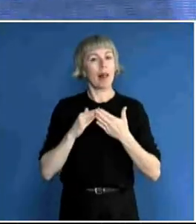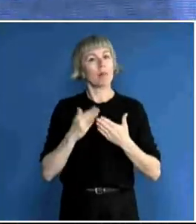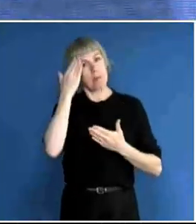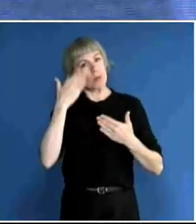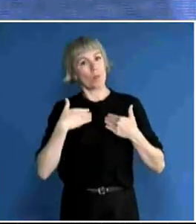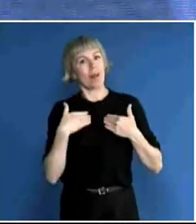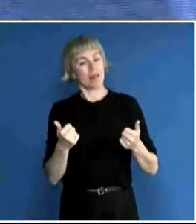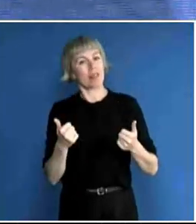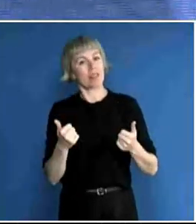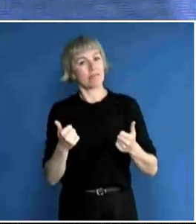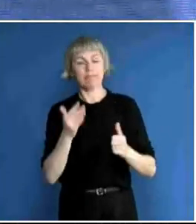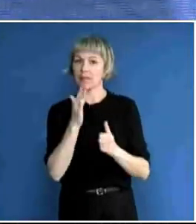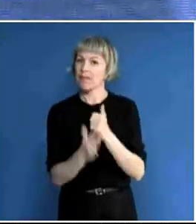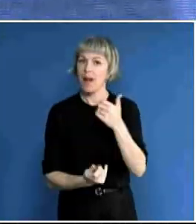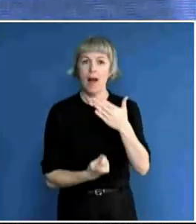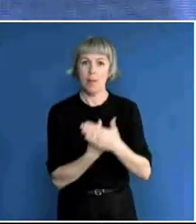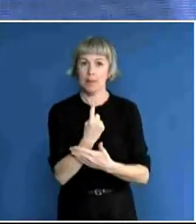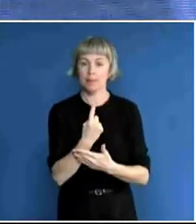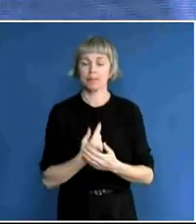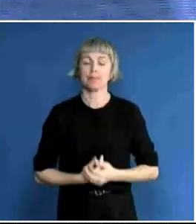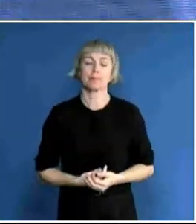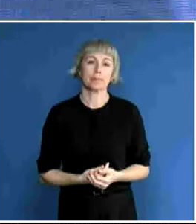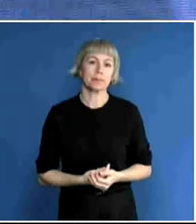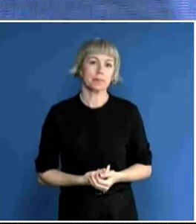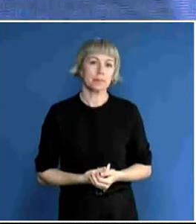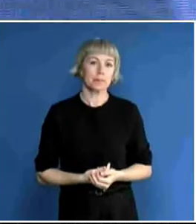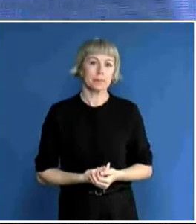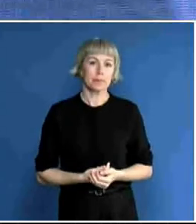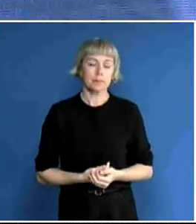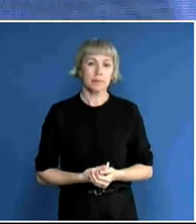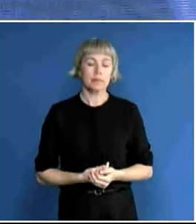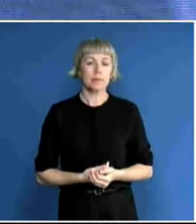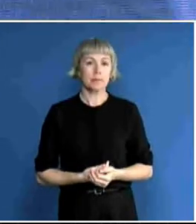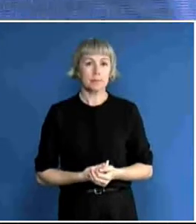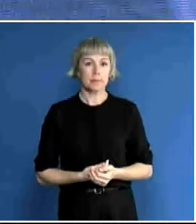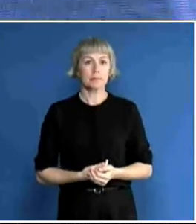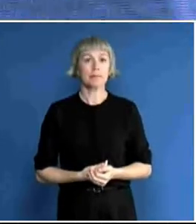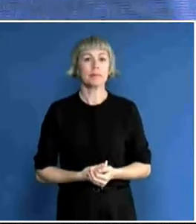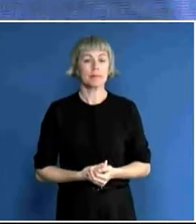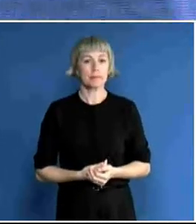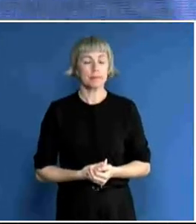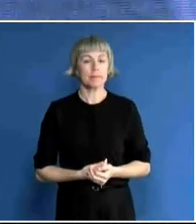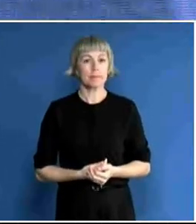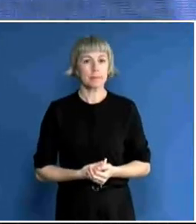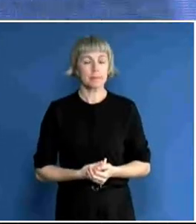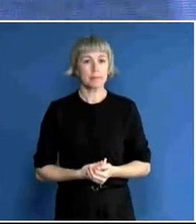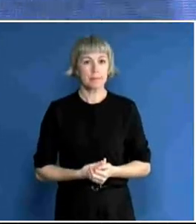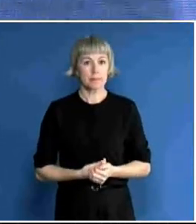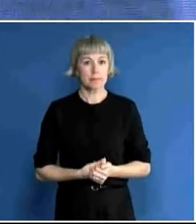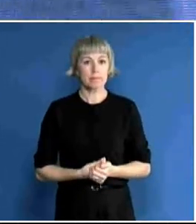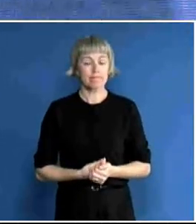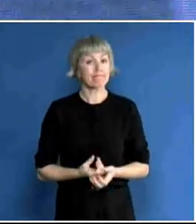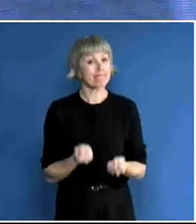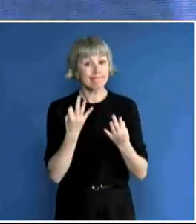The uncertainty and lack of support took the toll it did on Mzia.